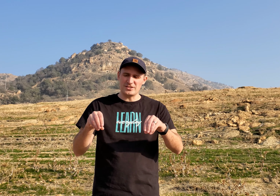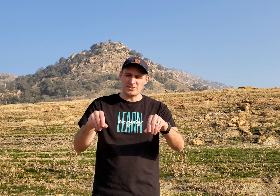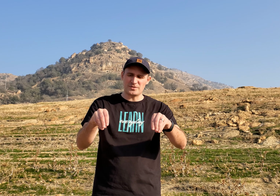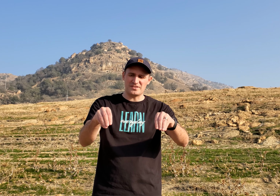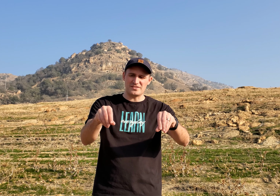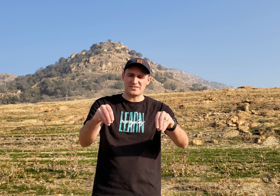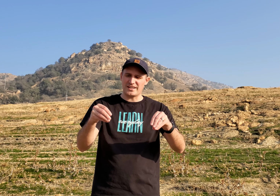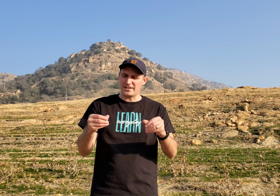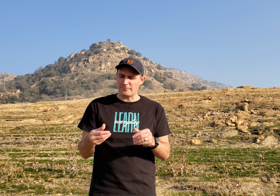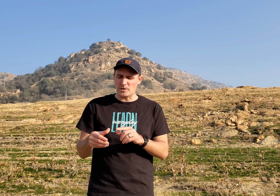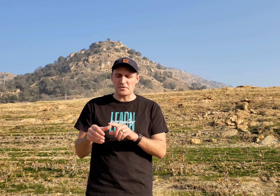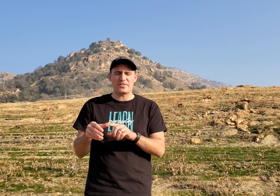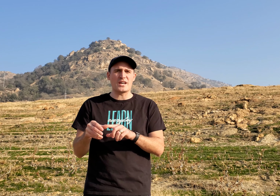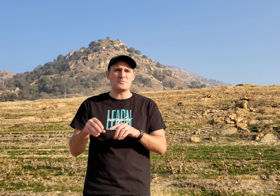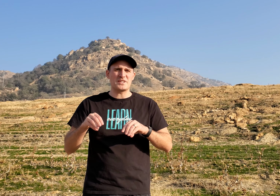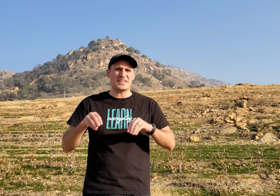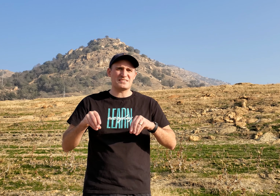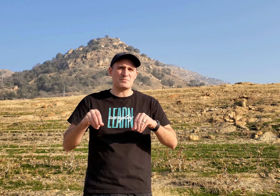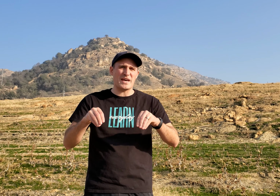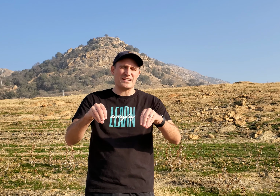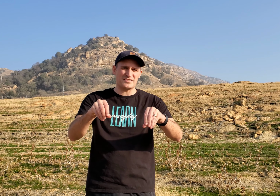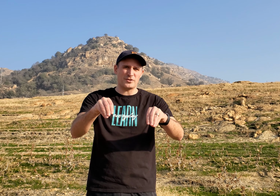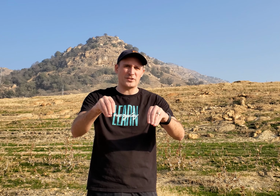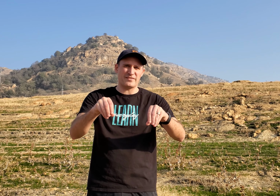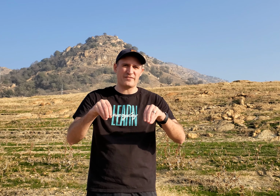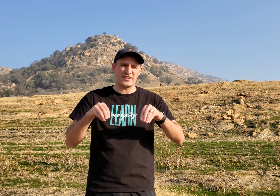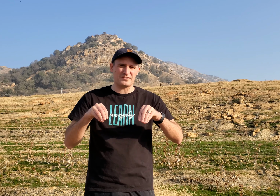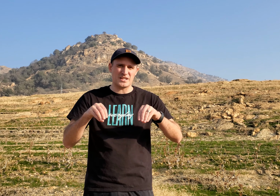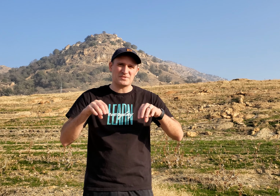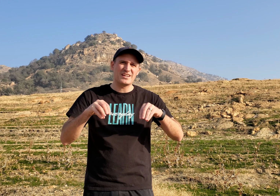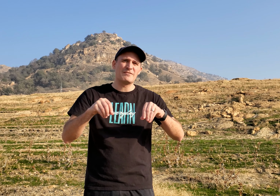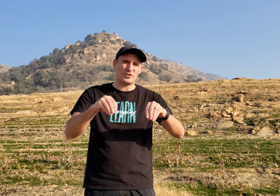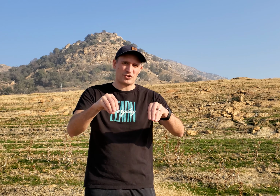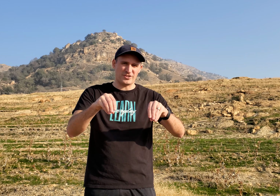do is you just kind of rub your thumb against the backs of all your fingertips for dirt.